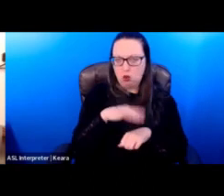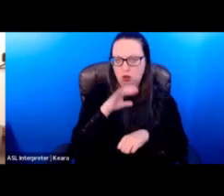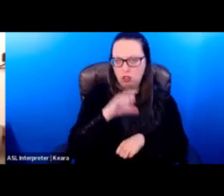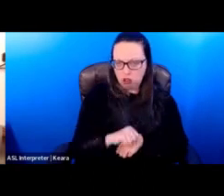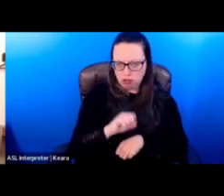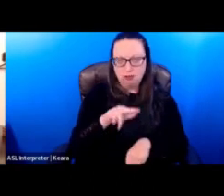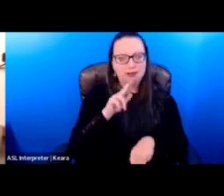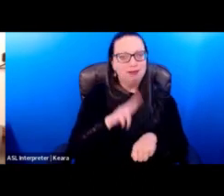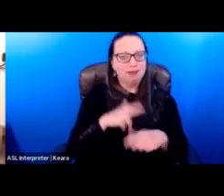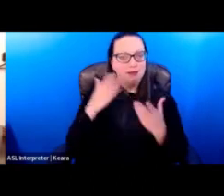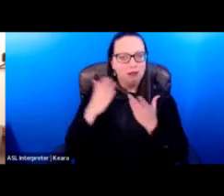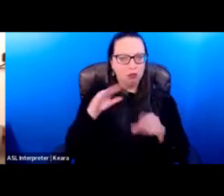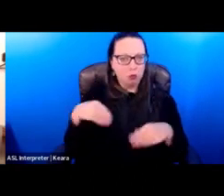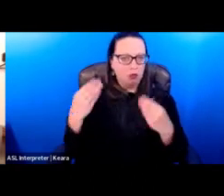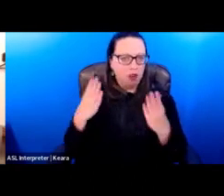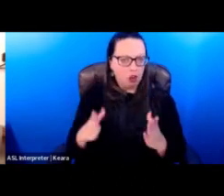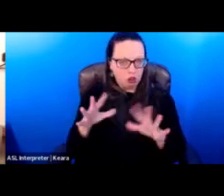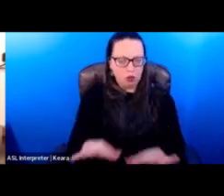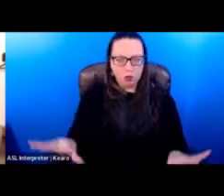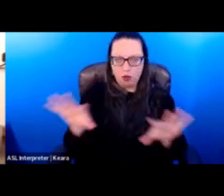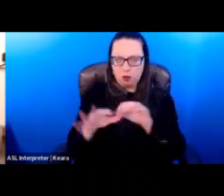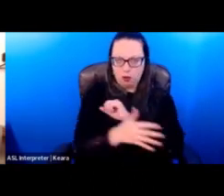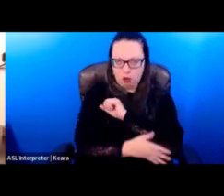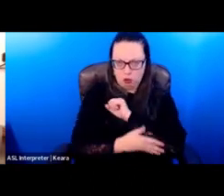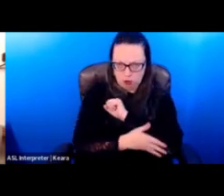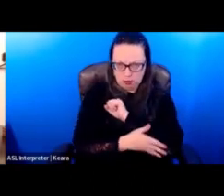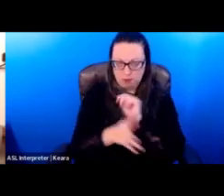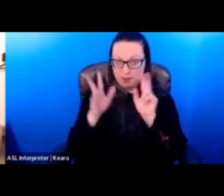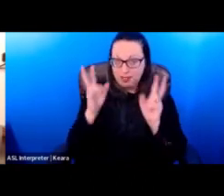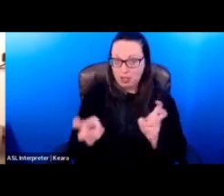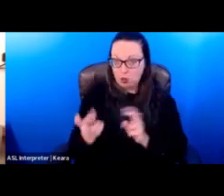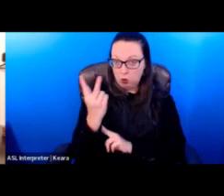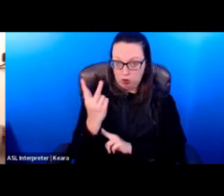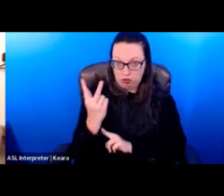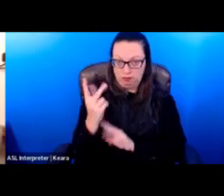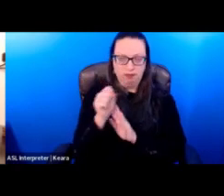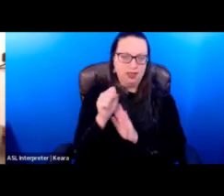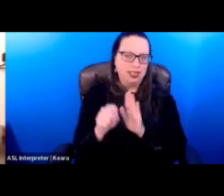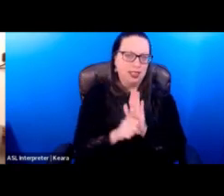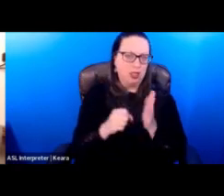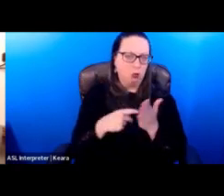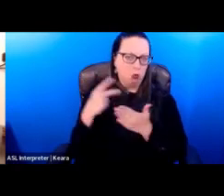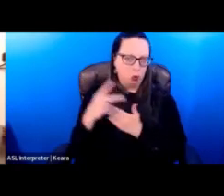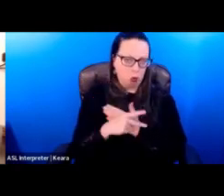providers throughout the country. Title Three is our state program title. It's the